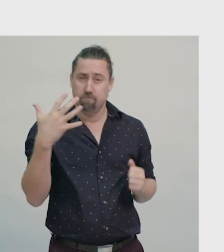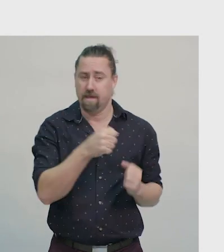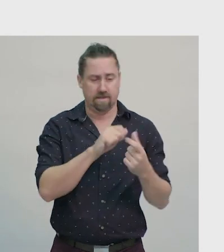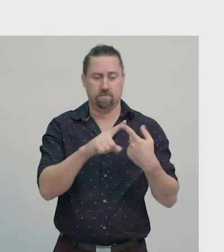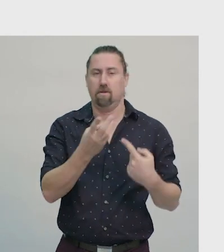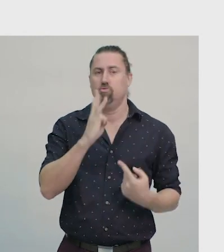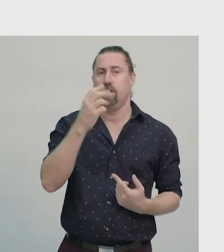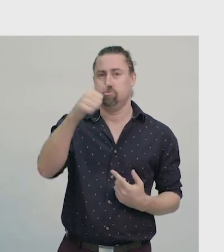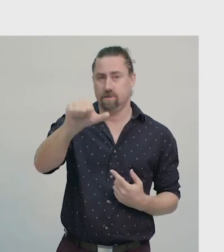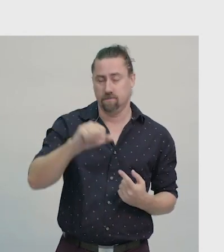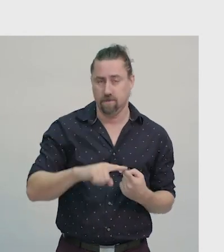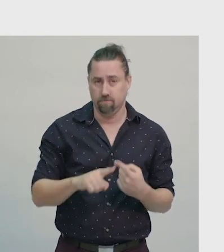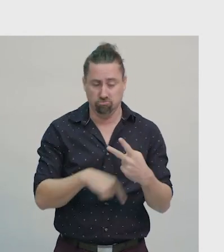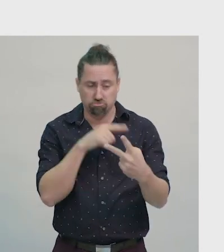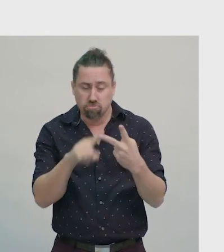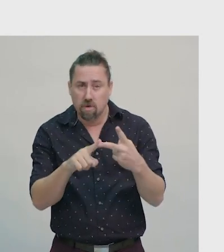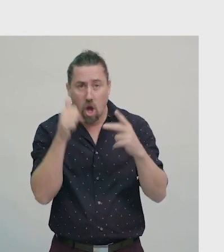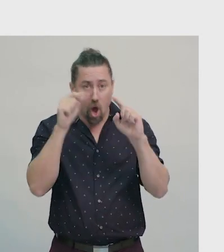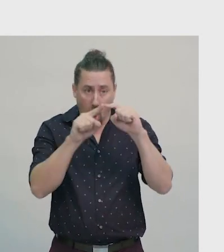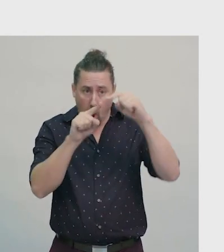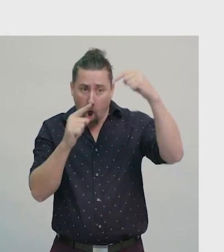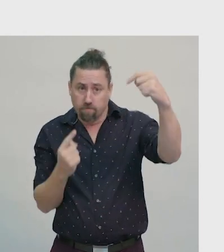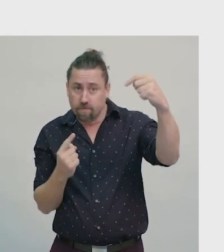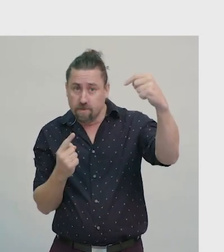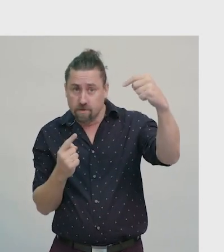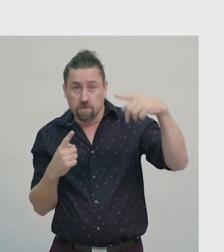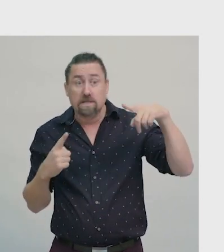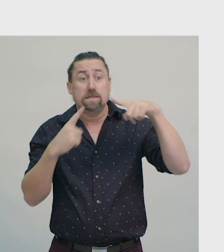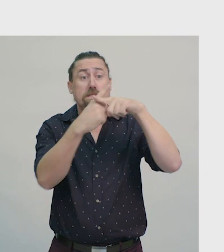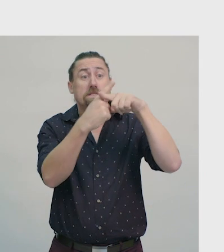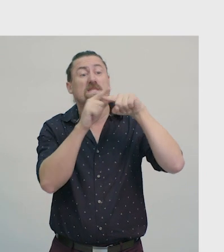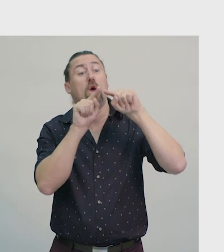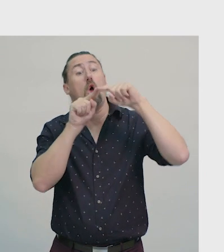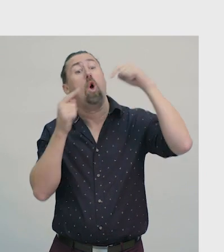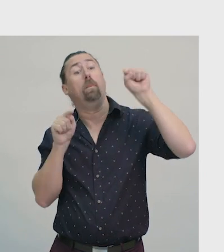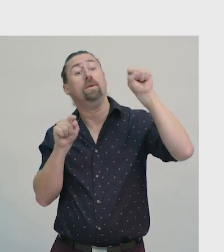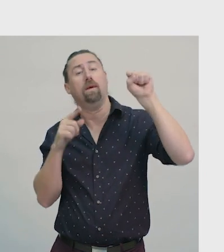We reminded ourselves, vertically opposite angles of two intersecting lines are equal.